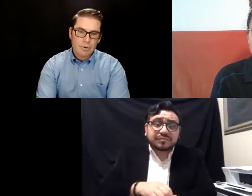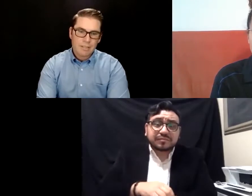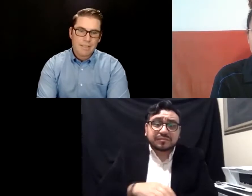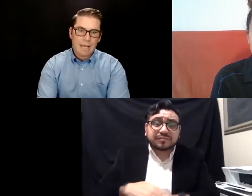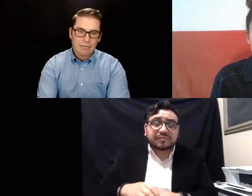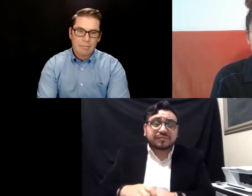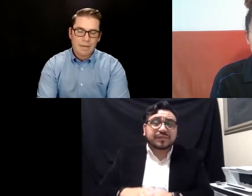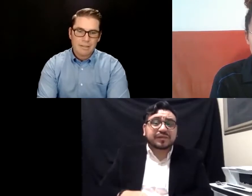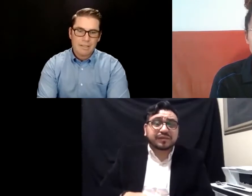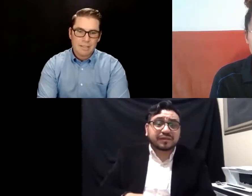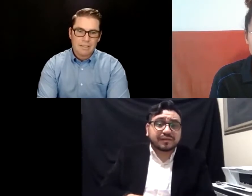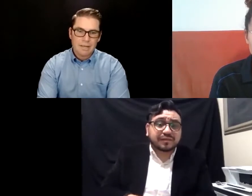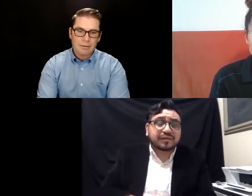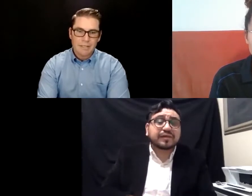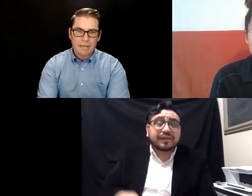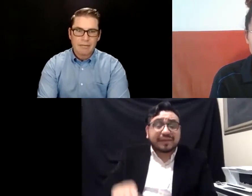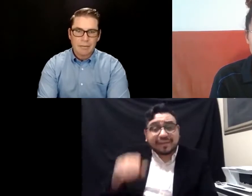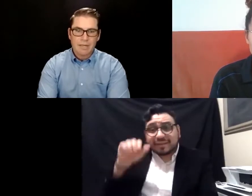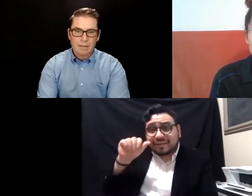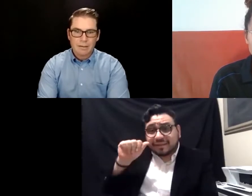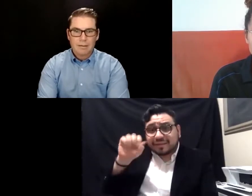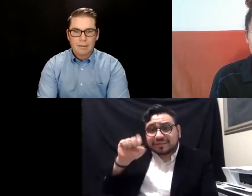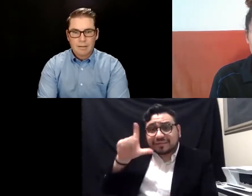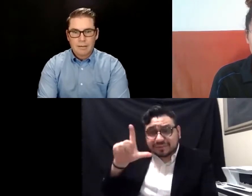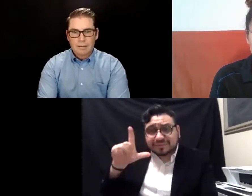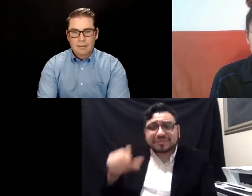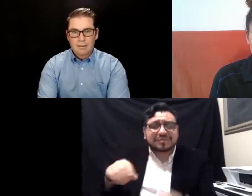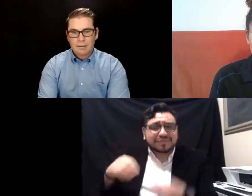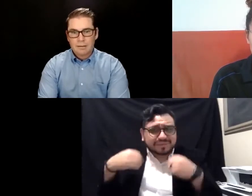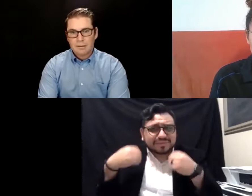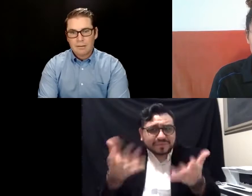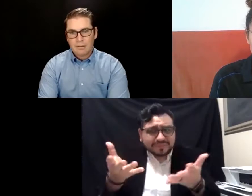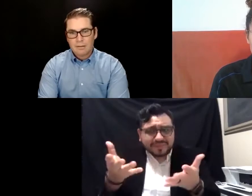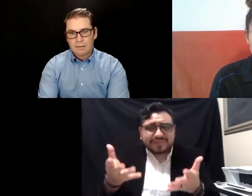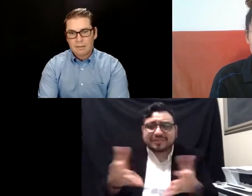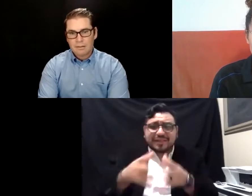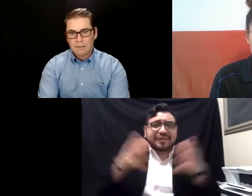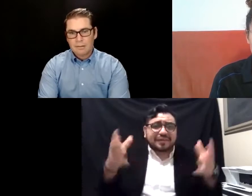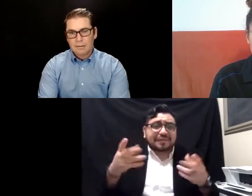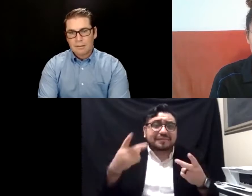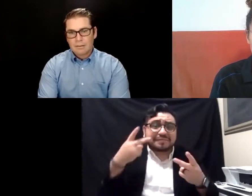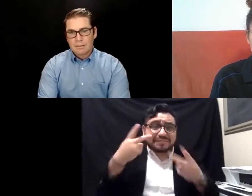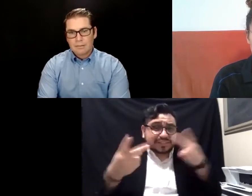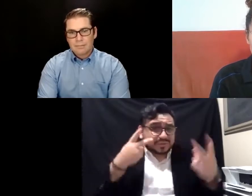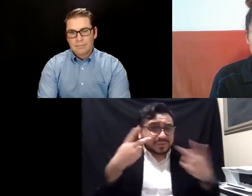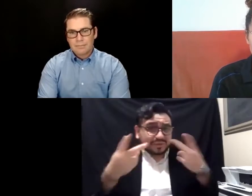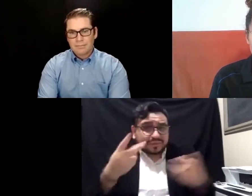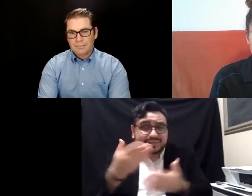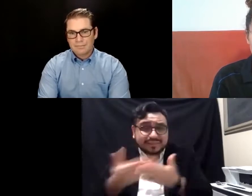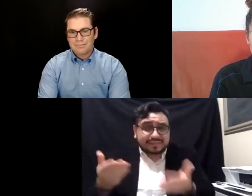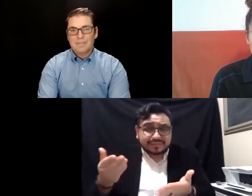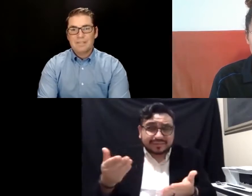supports the deaf, better just in general in the deaf community.